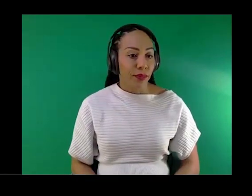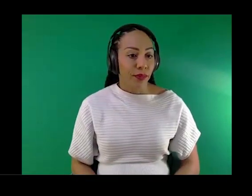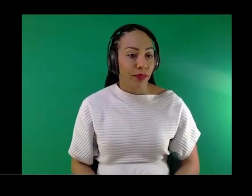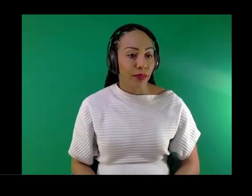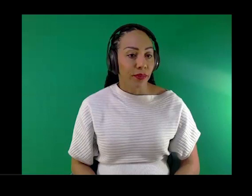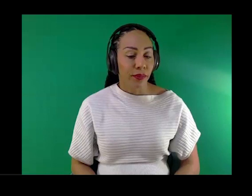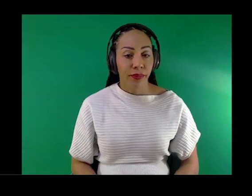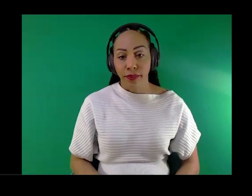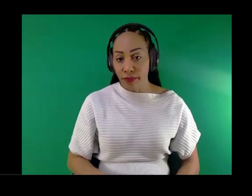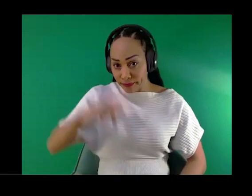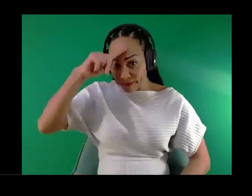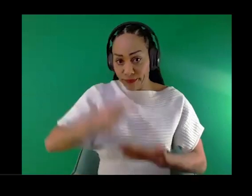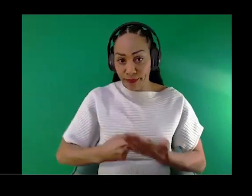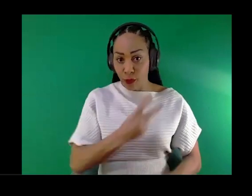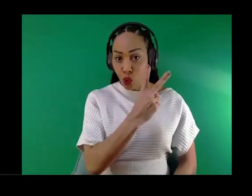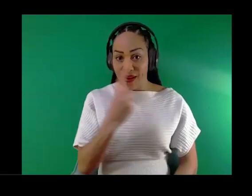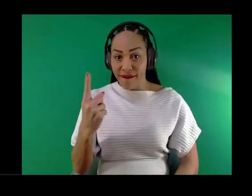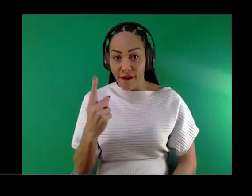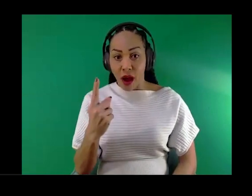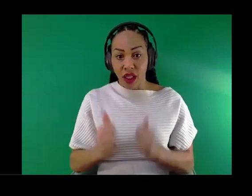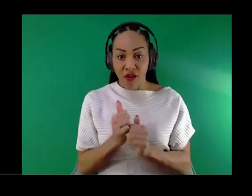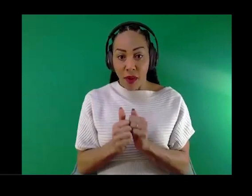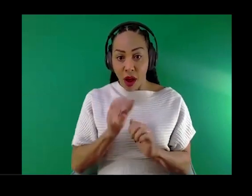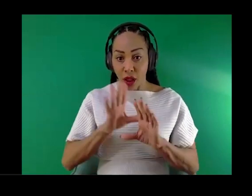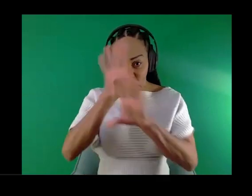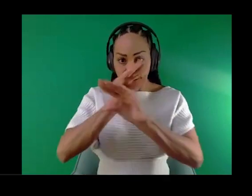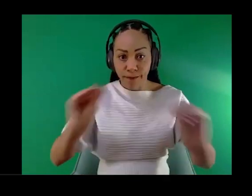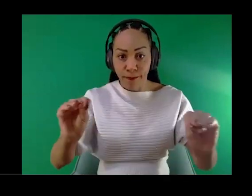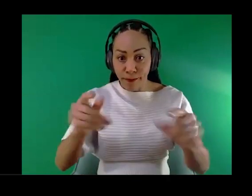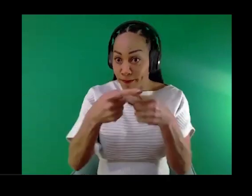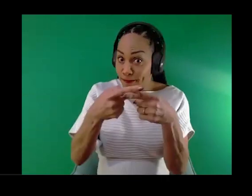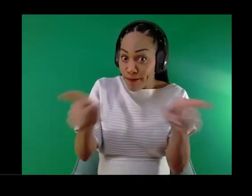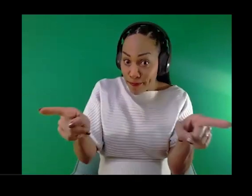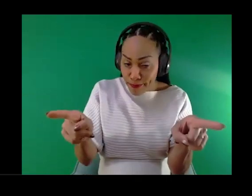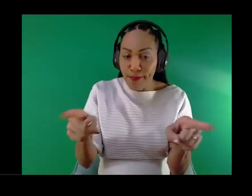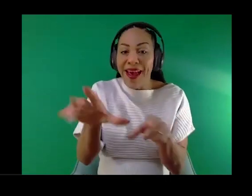of March and those participants will be invited to submit a full application by the 30th of